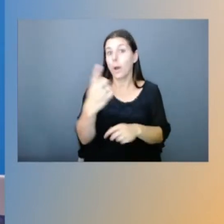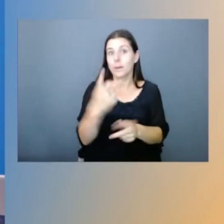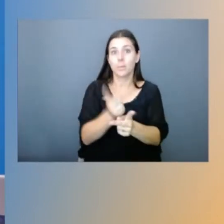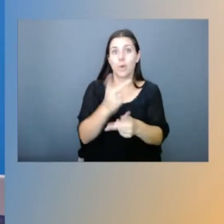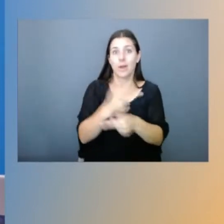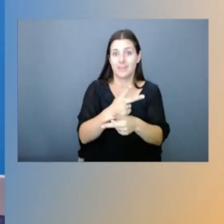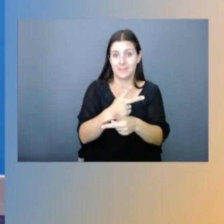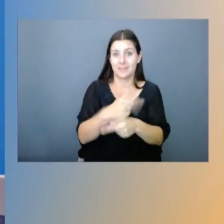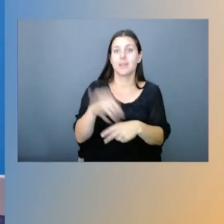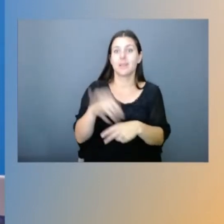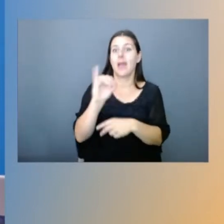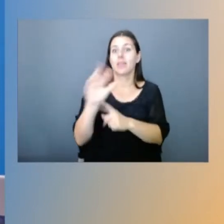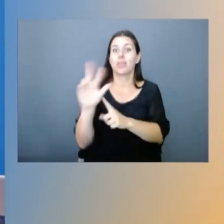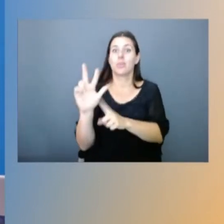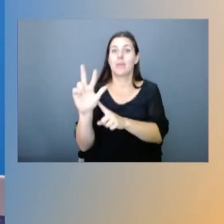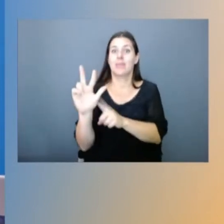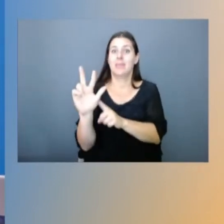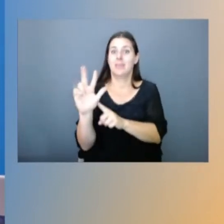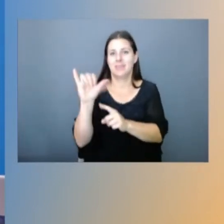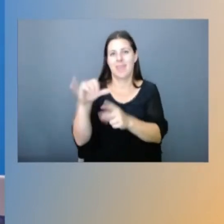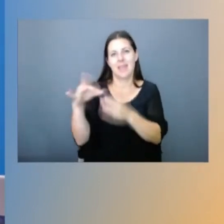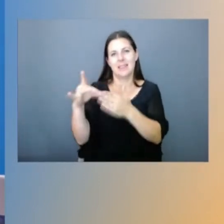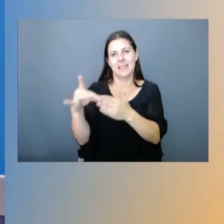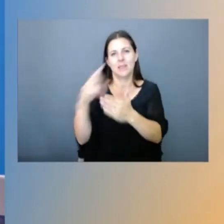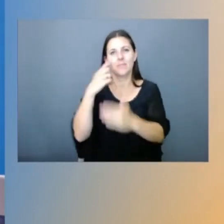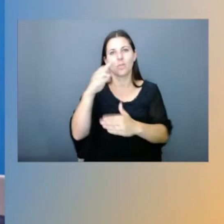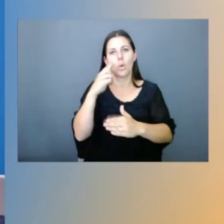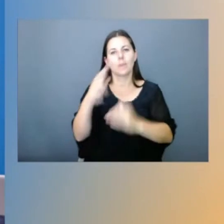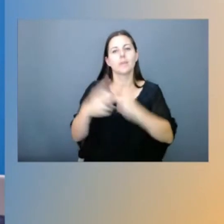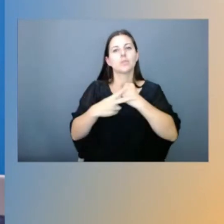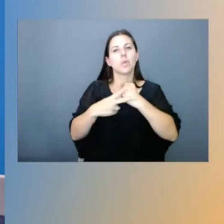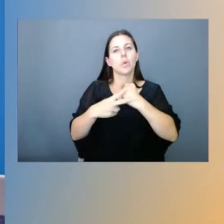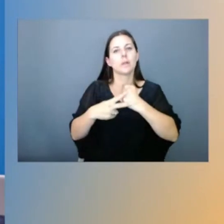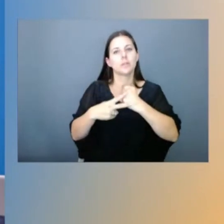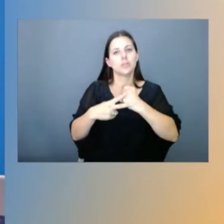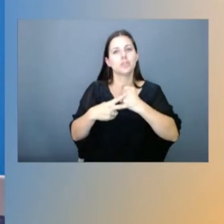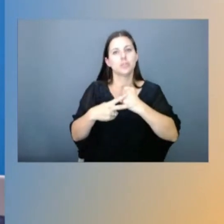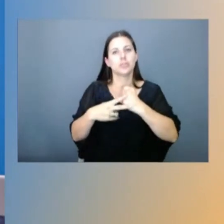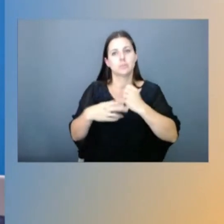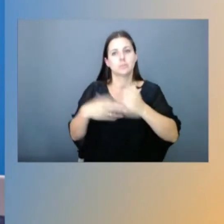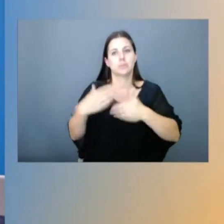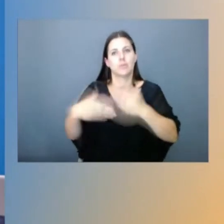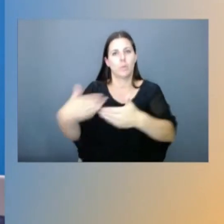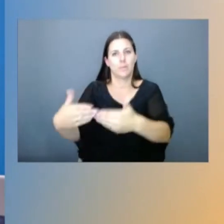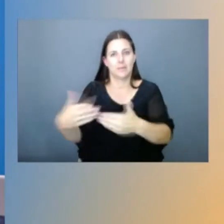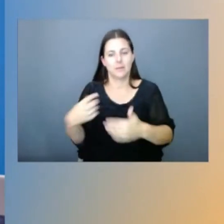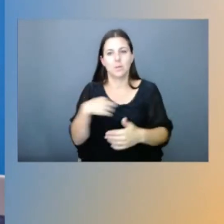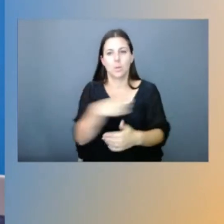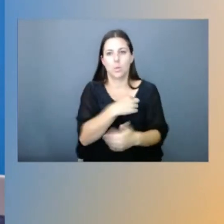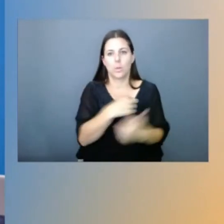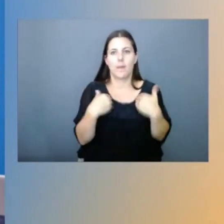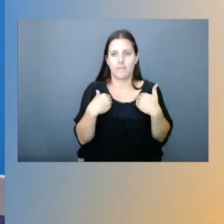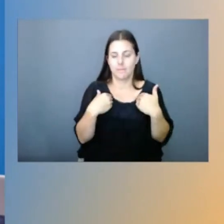which is a leader in terms of storage performance, so we see tremendous amount of workloads running